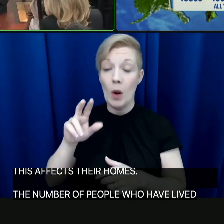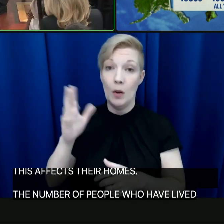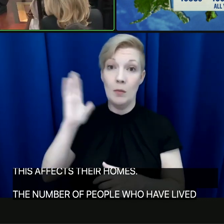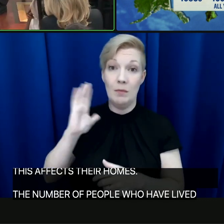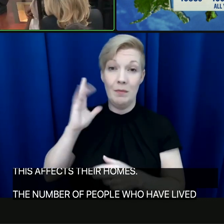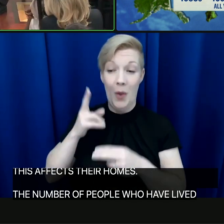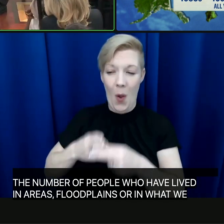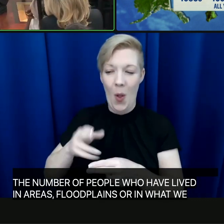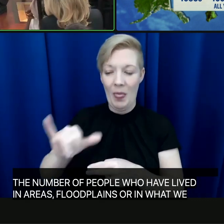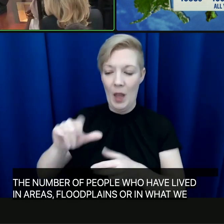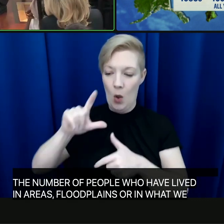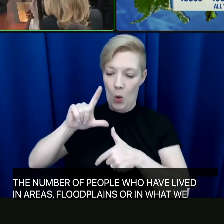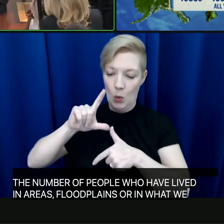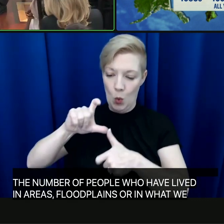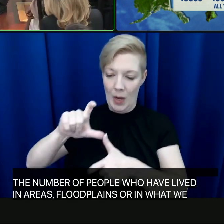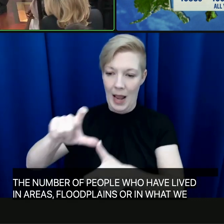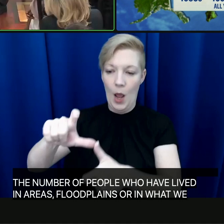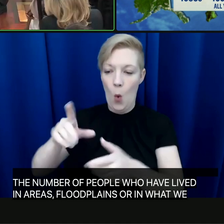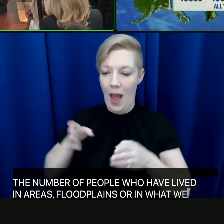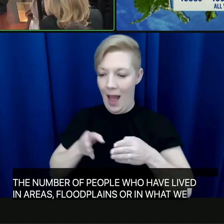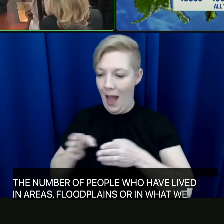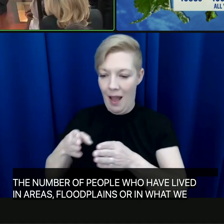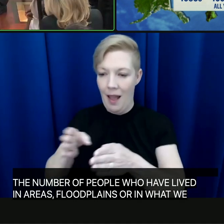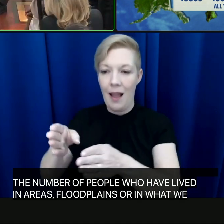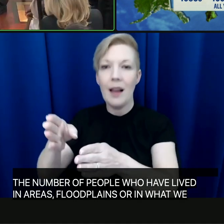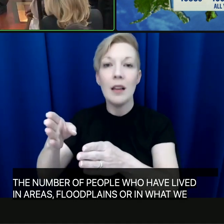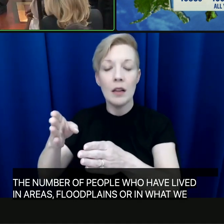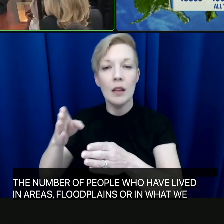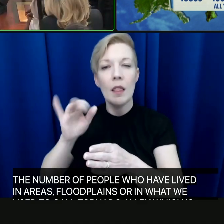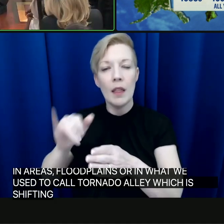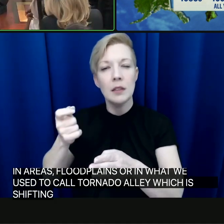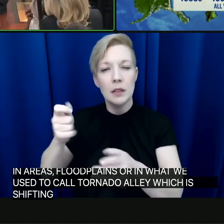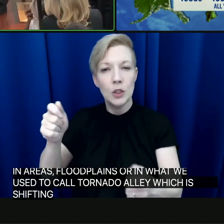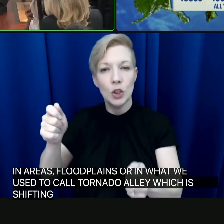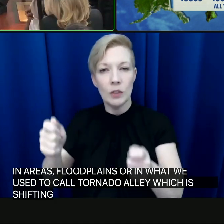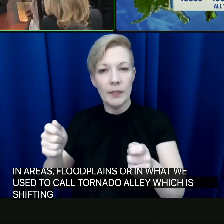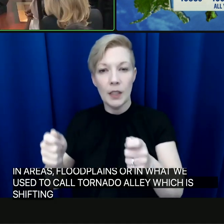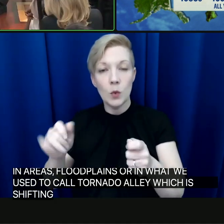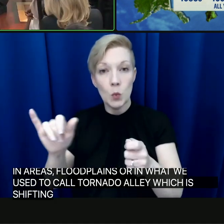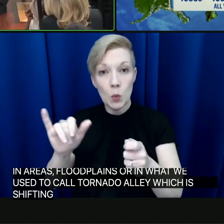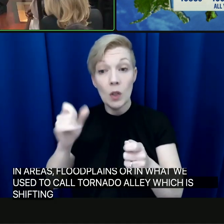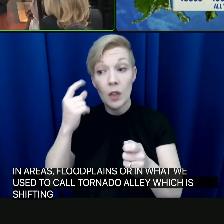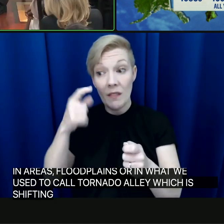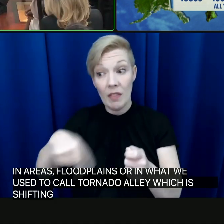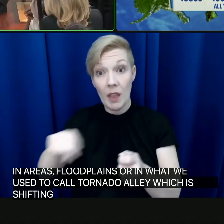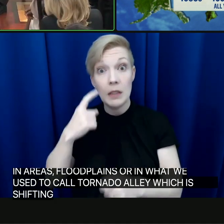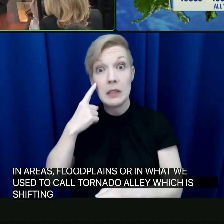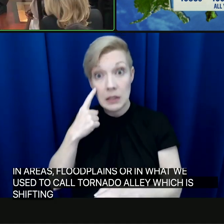which is shifting, as we'll see in a little bit. You know, they've they've seen it, but they said it's happening to too much.